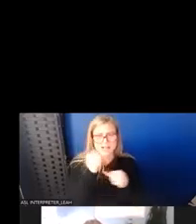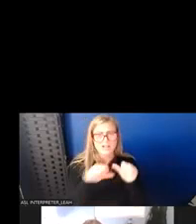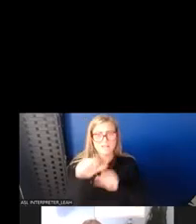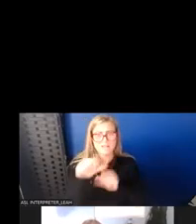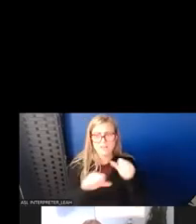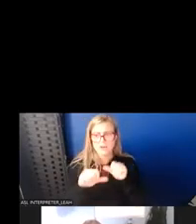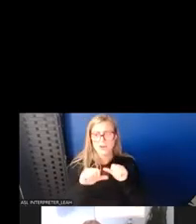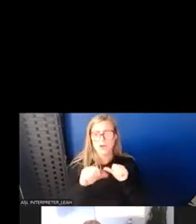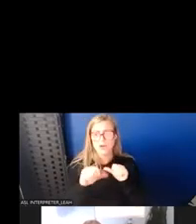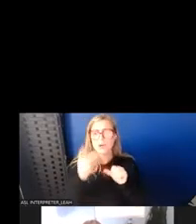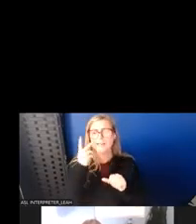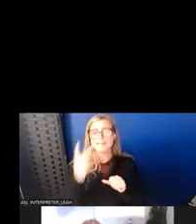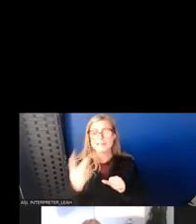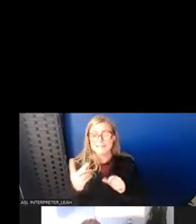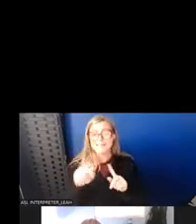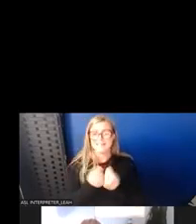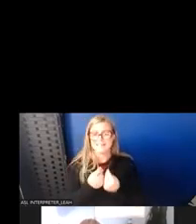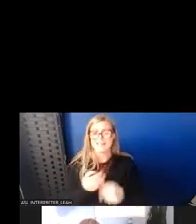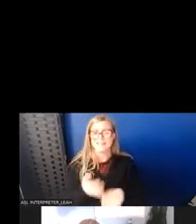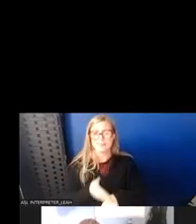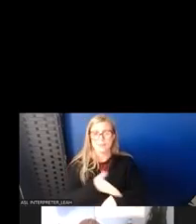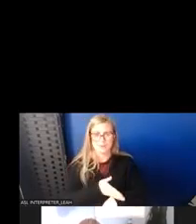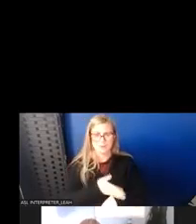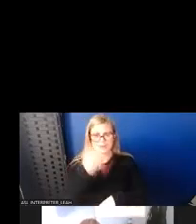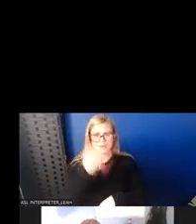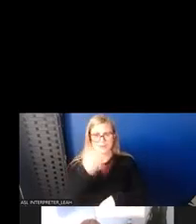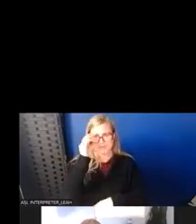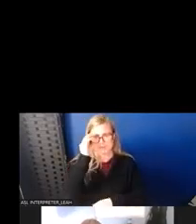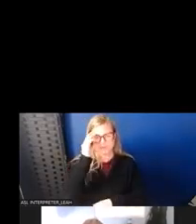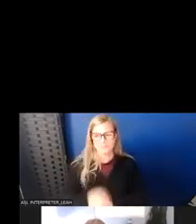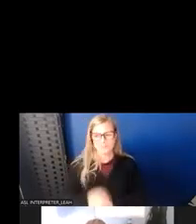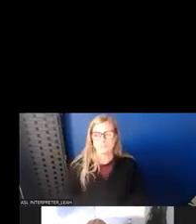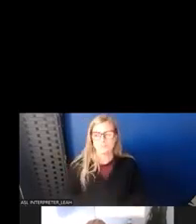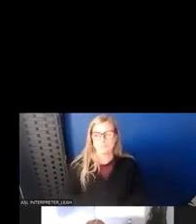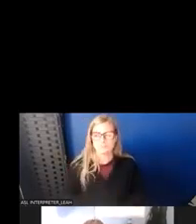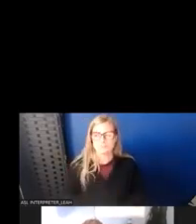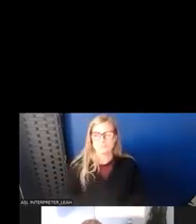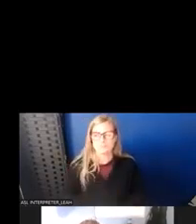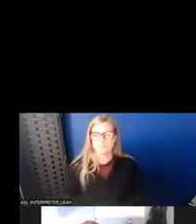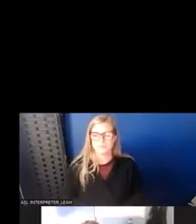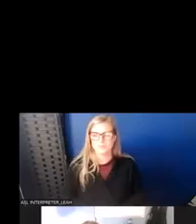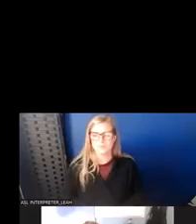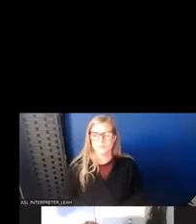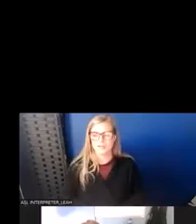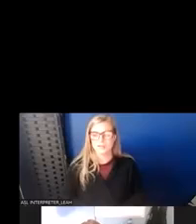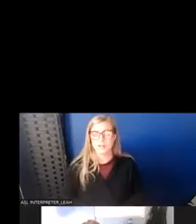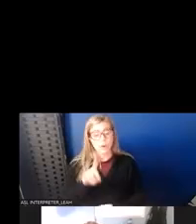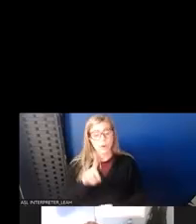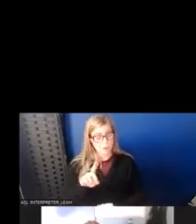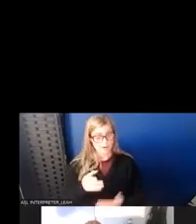So here's a team where on the one hand, we see a social network analysis of people who indicated to be friends with